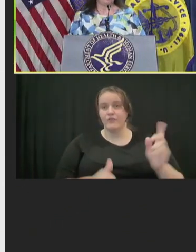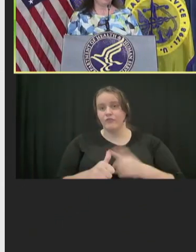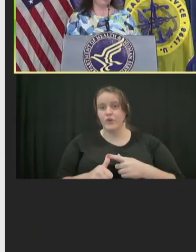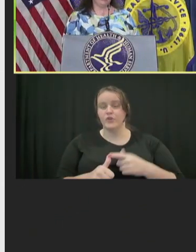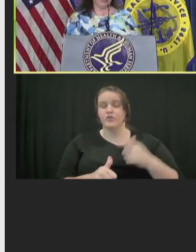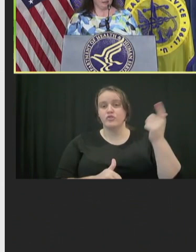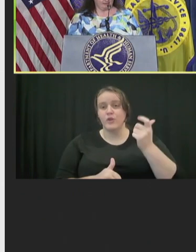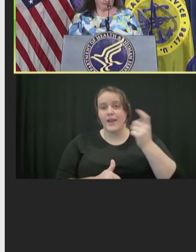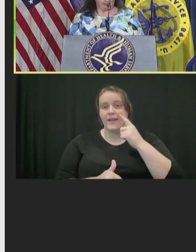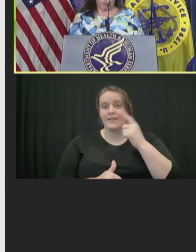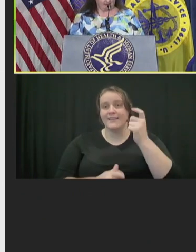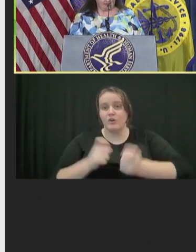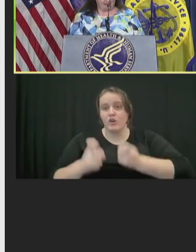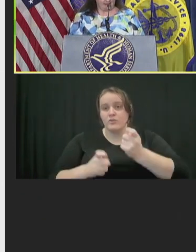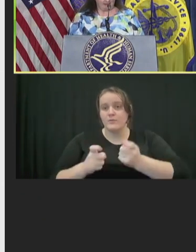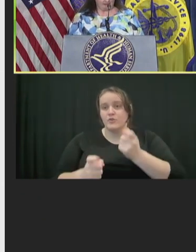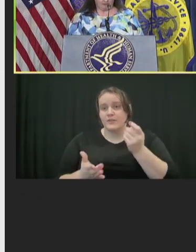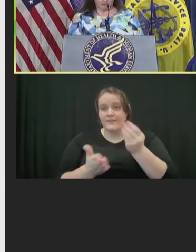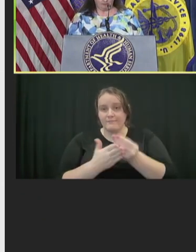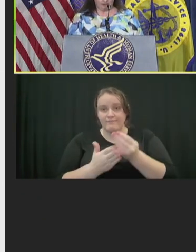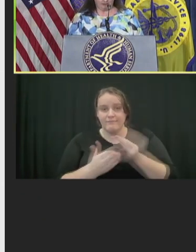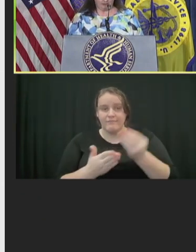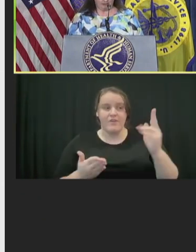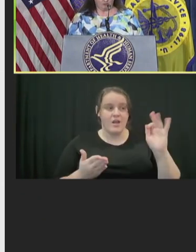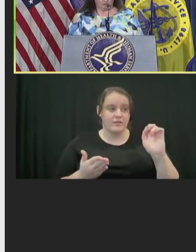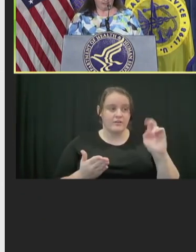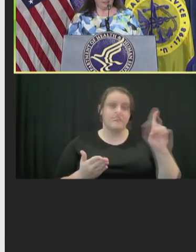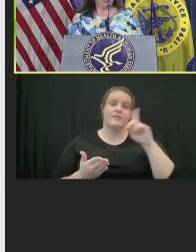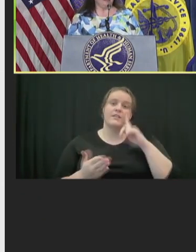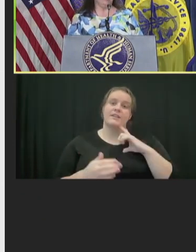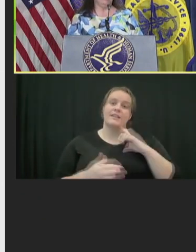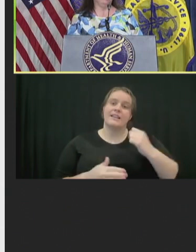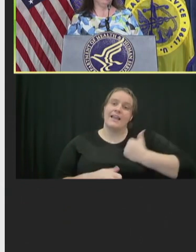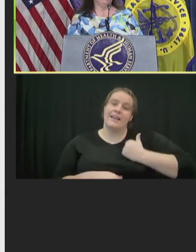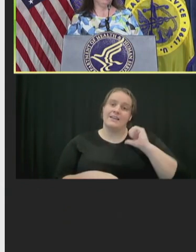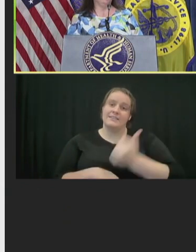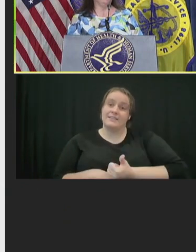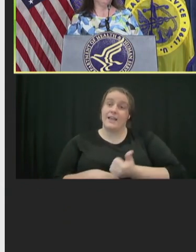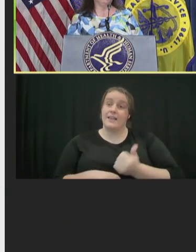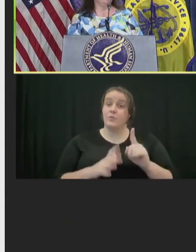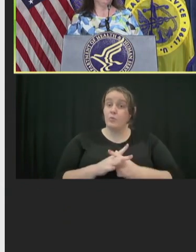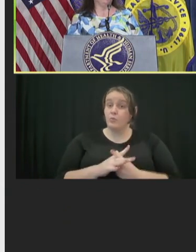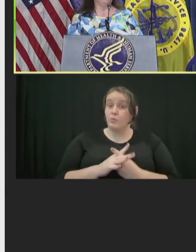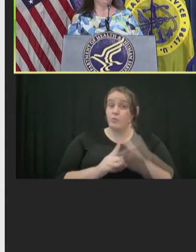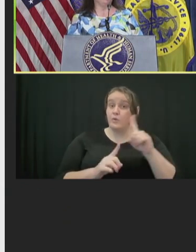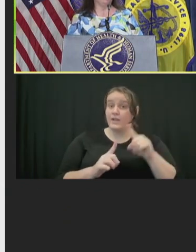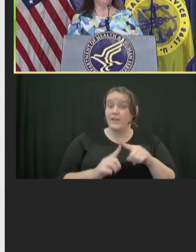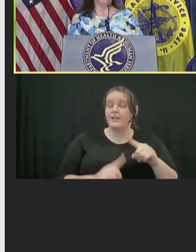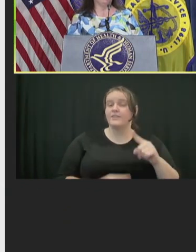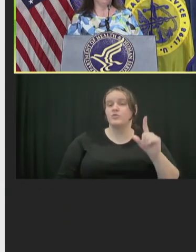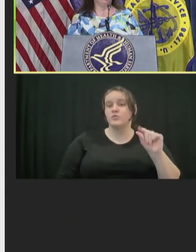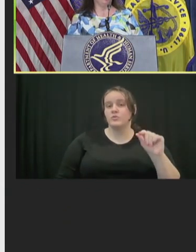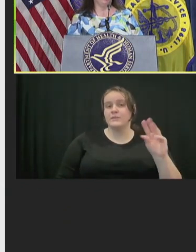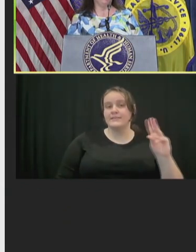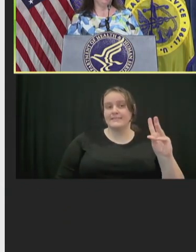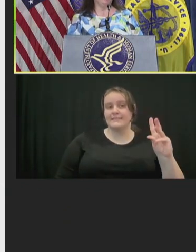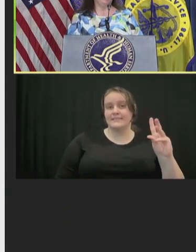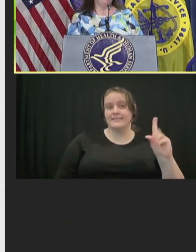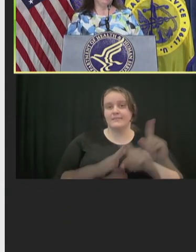Canada has had, and it started back in 2016. And it was really when we started the program,